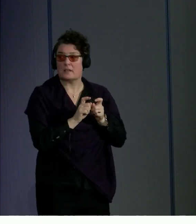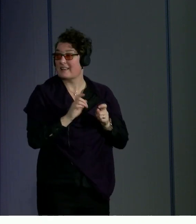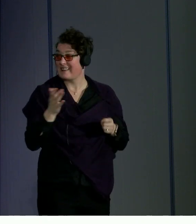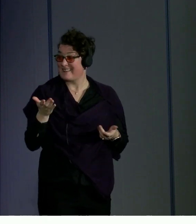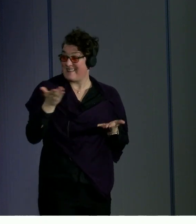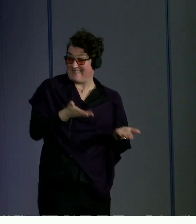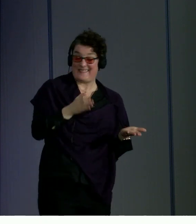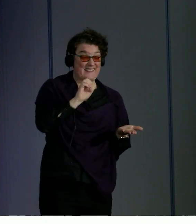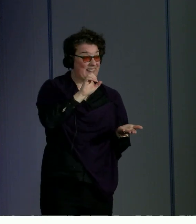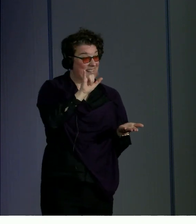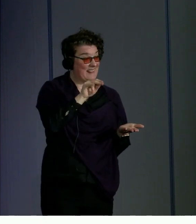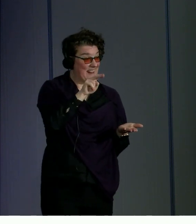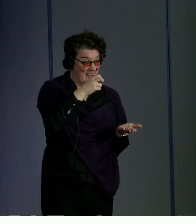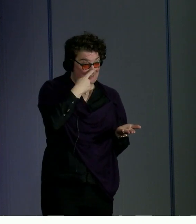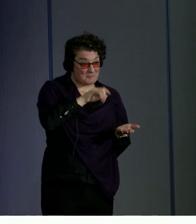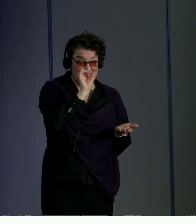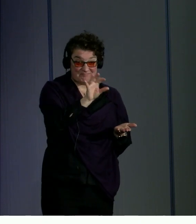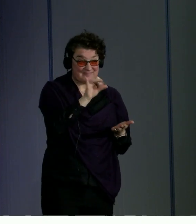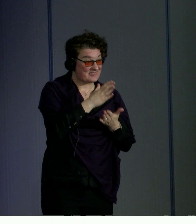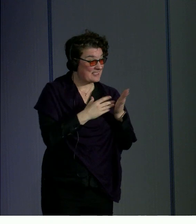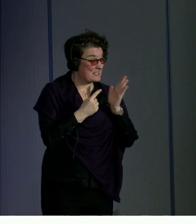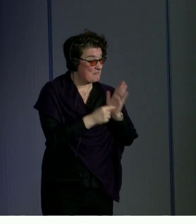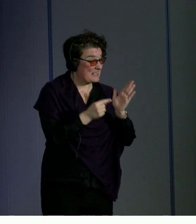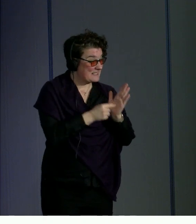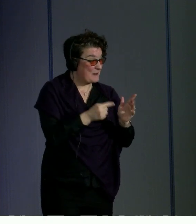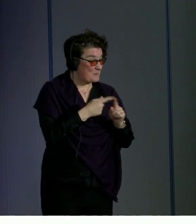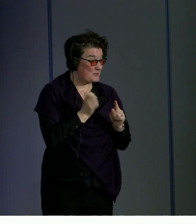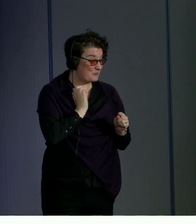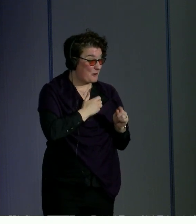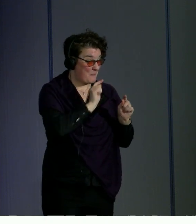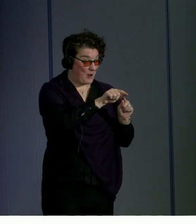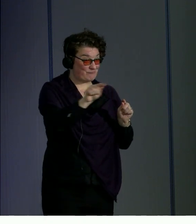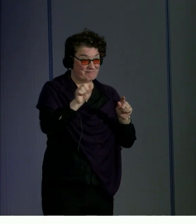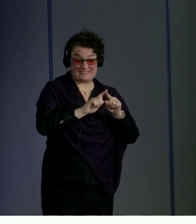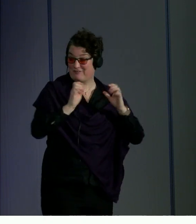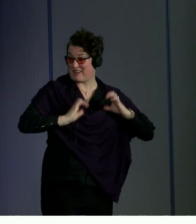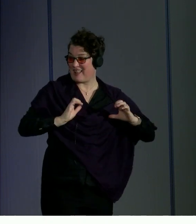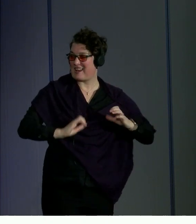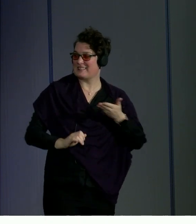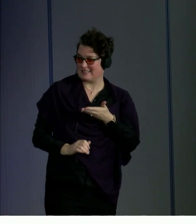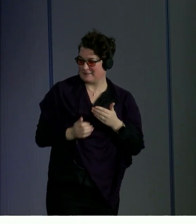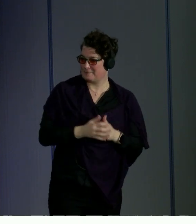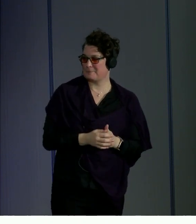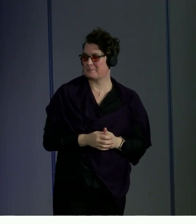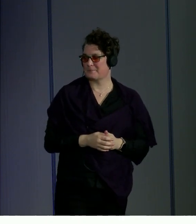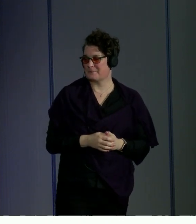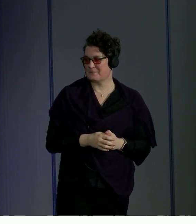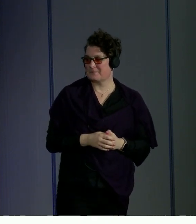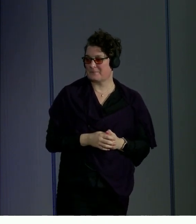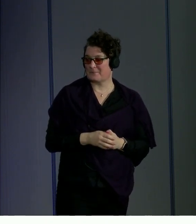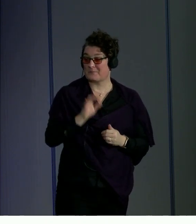start us off with some examples from our clients. >> ELAINE OBER: So the connection between DEI and